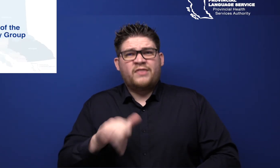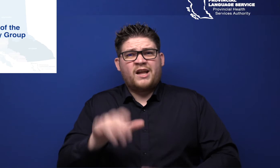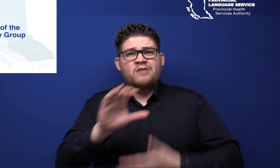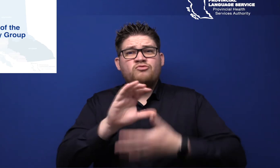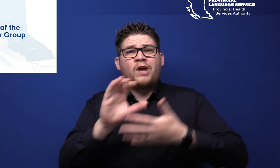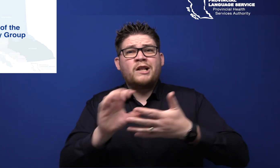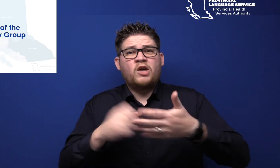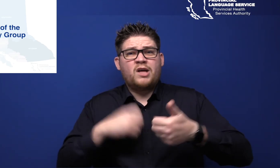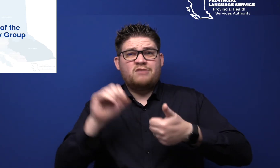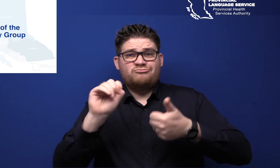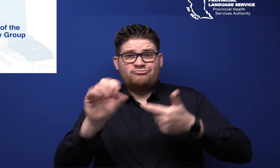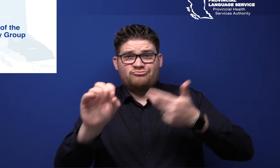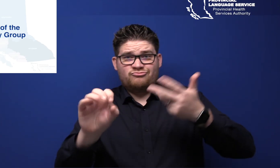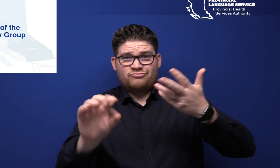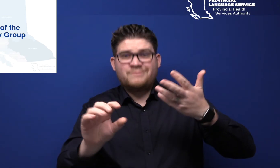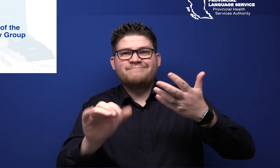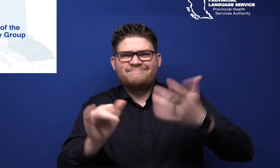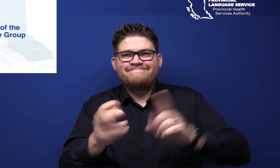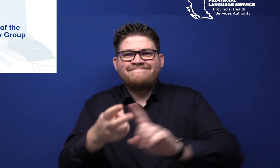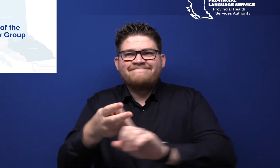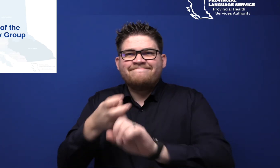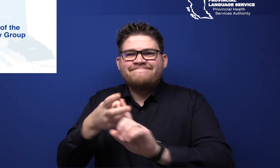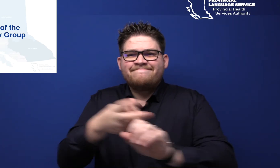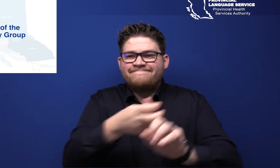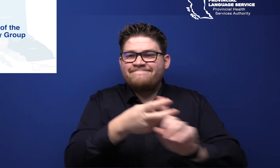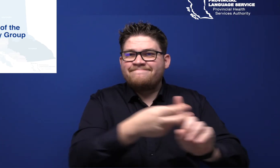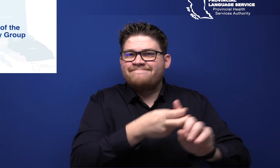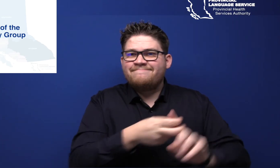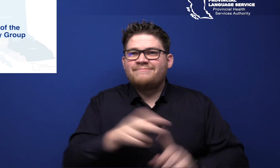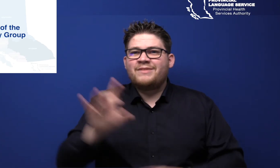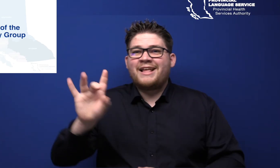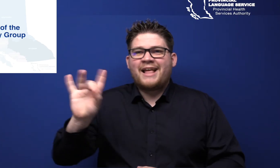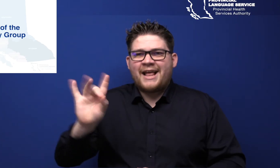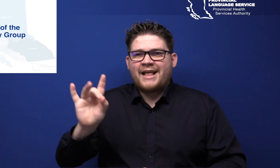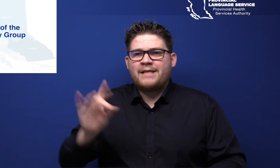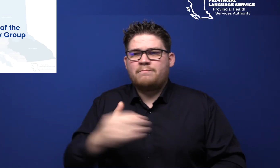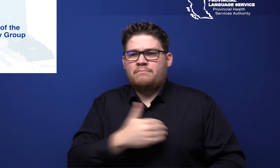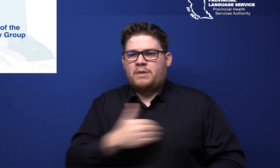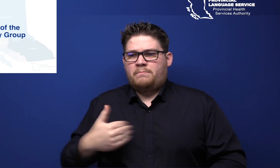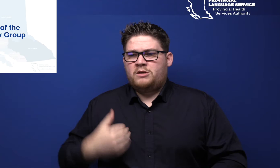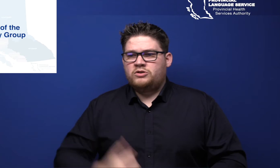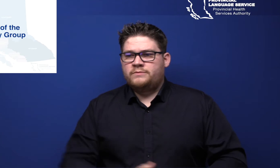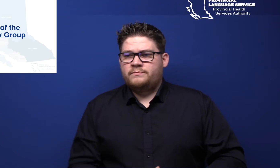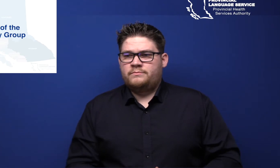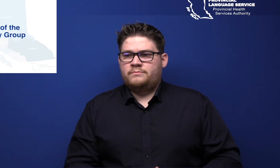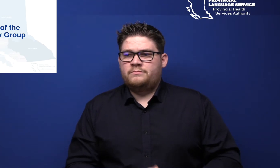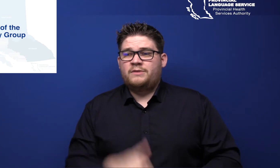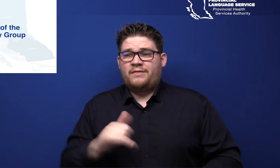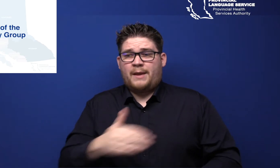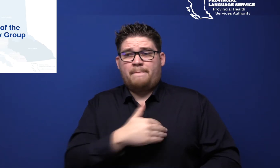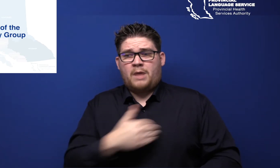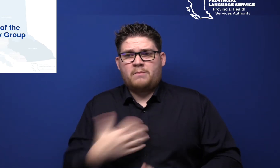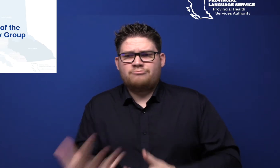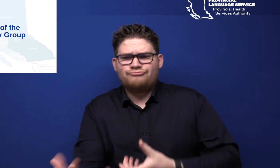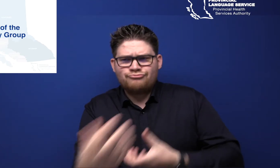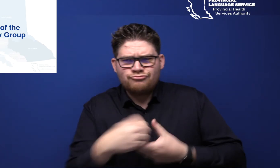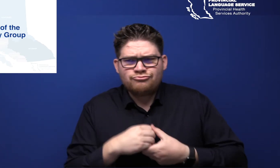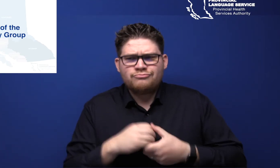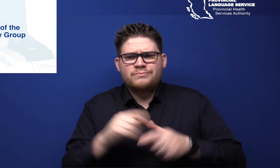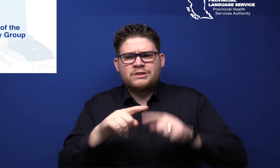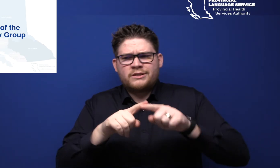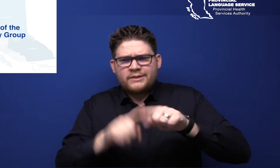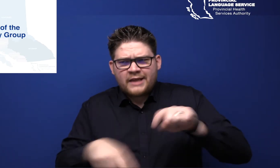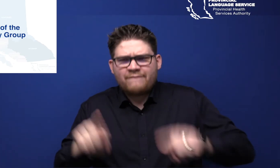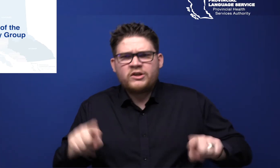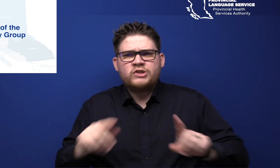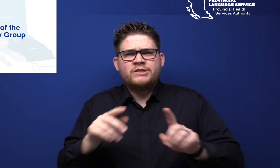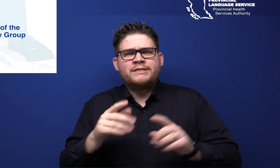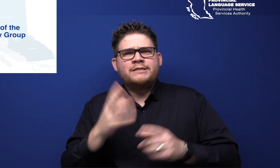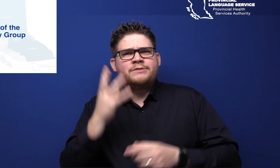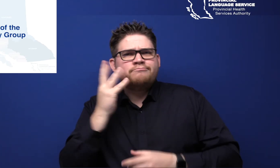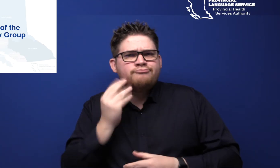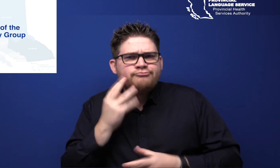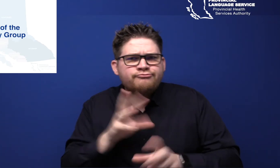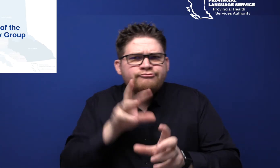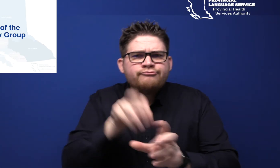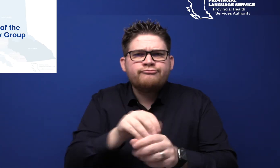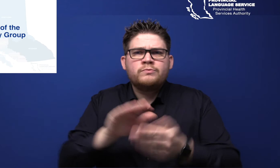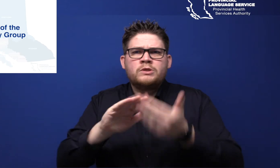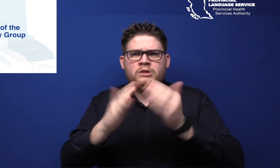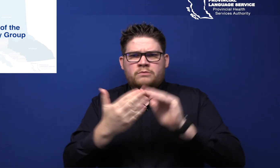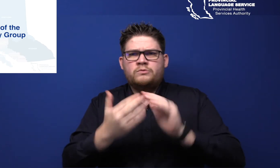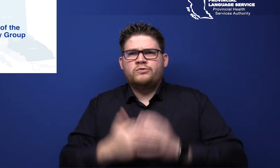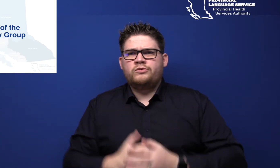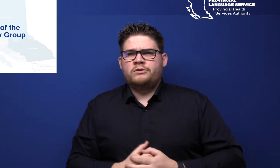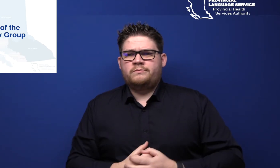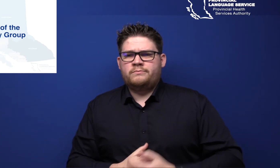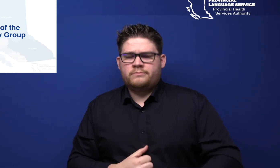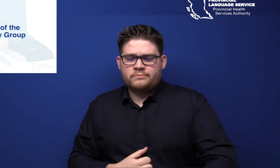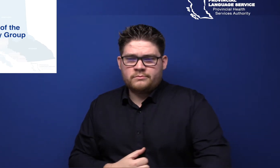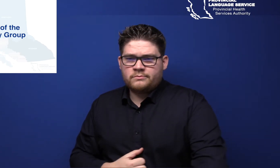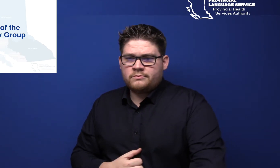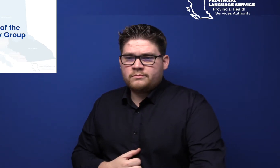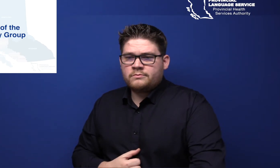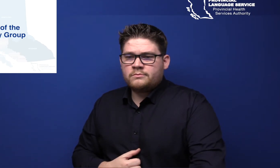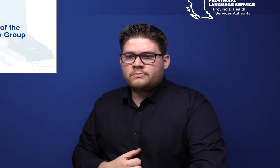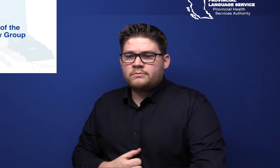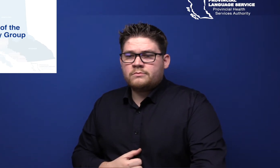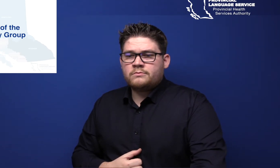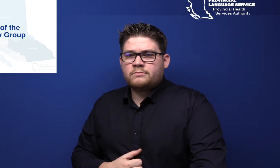BASED ON THOSE CRITERIA. WE WERE ABLE TO RECRUIT EIGHT MEMBERS TO THE CAG WITH DIVERSE EXPERIENCE AND LANGUAGE.